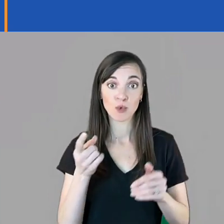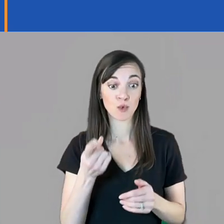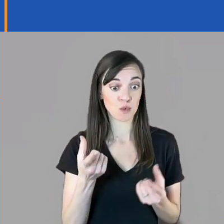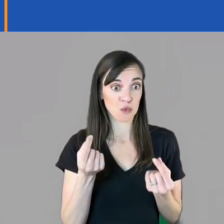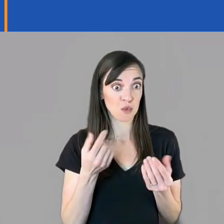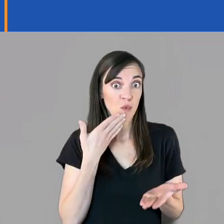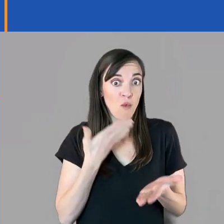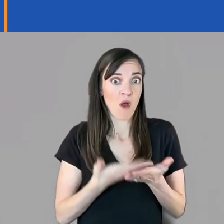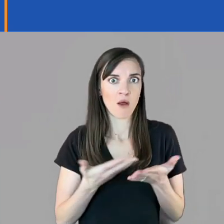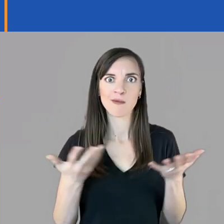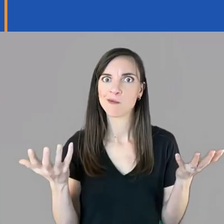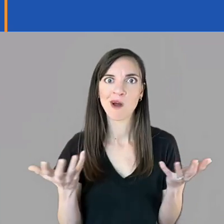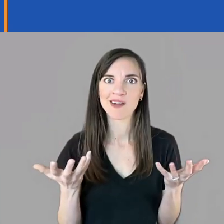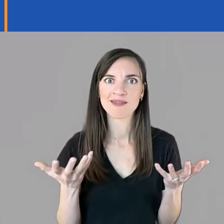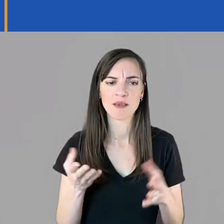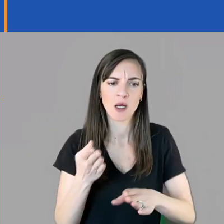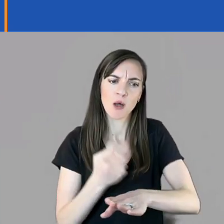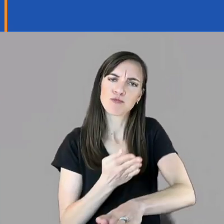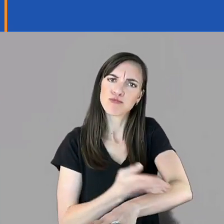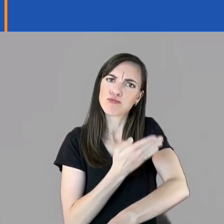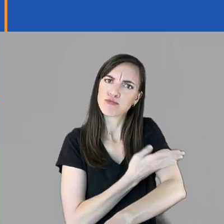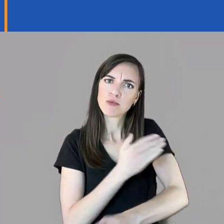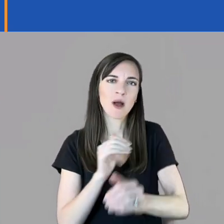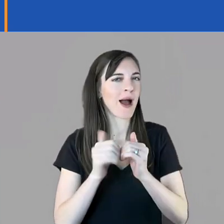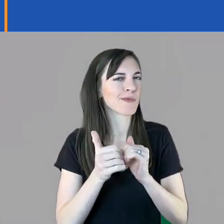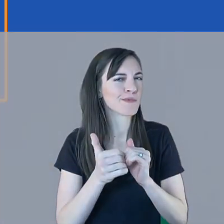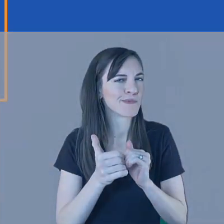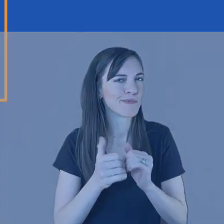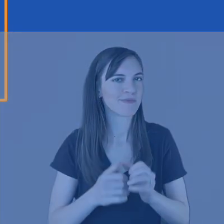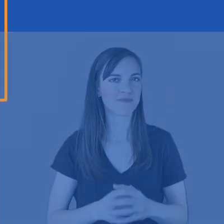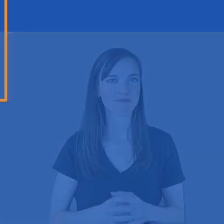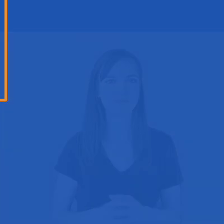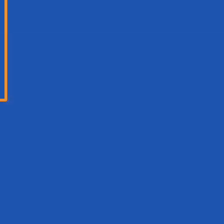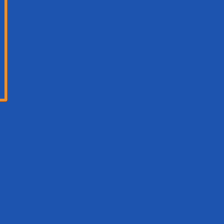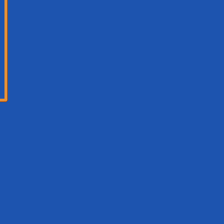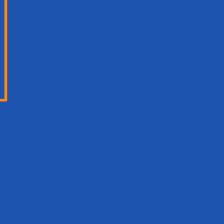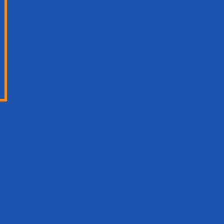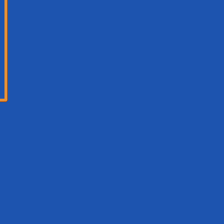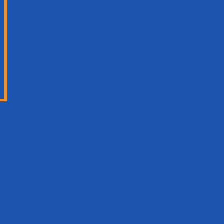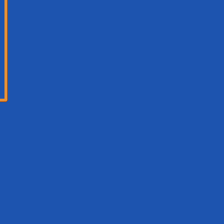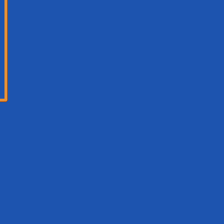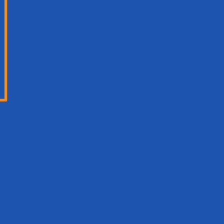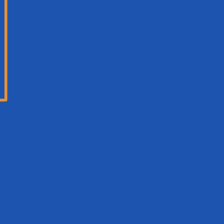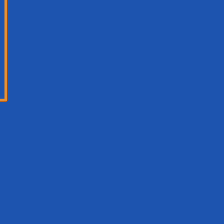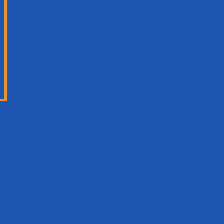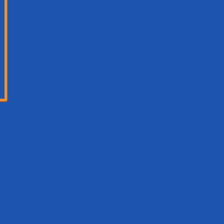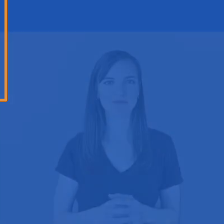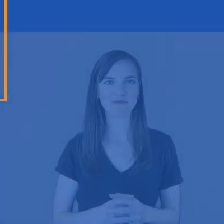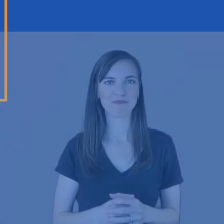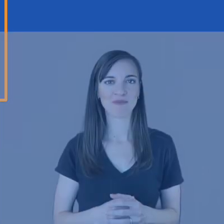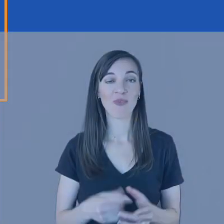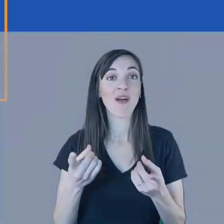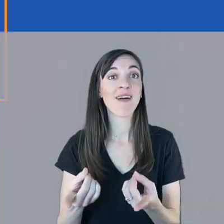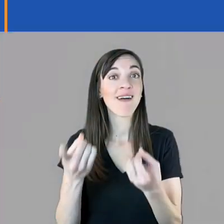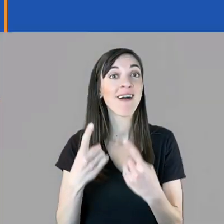of corrective feedback in the practice profiles. What do you do well? Where can you improve?